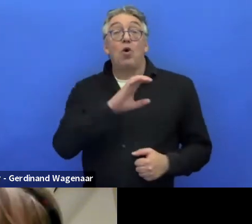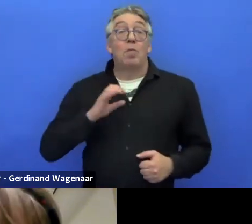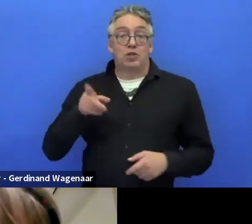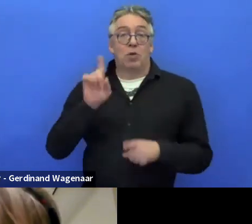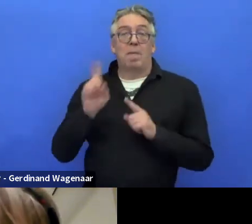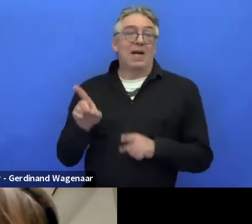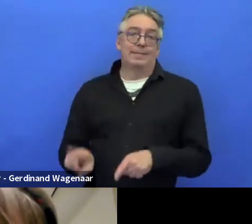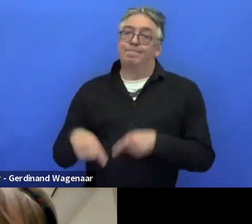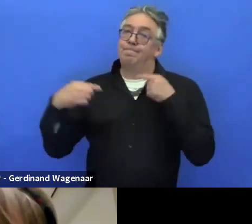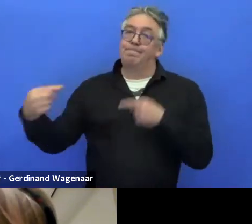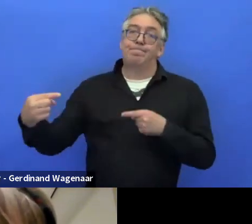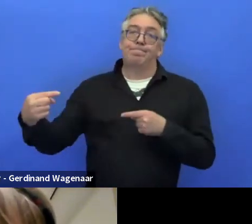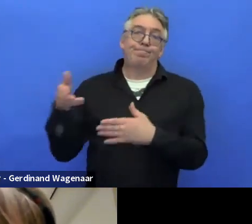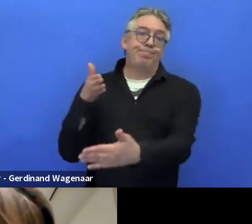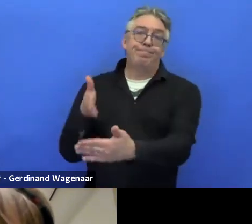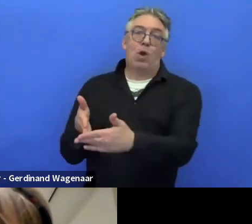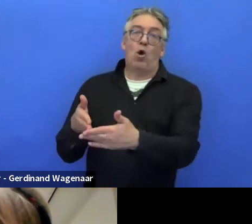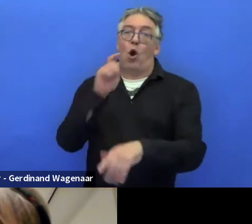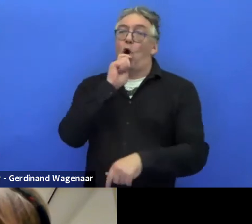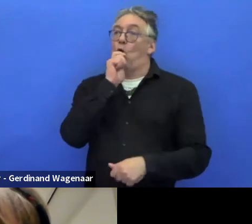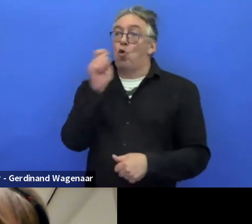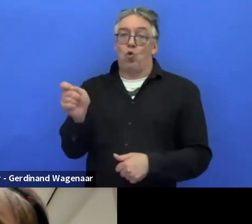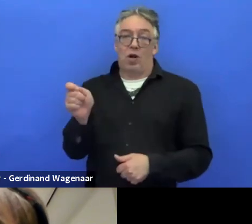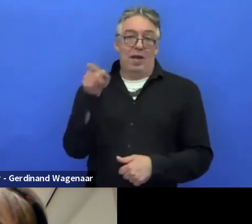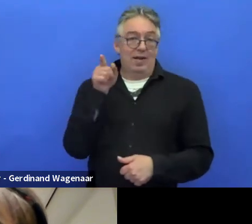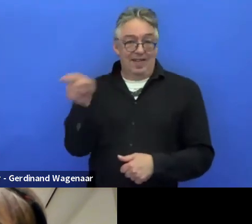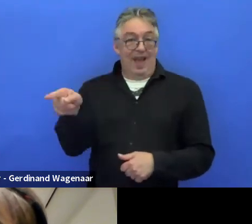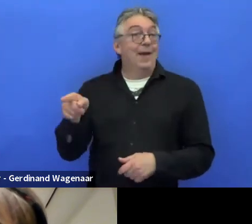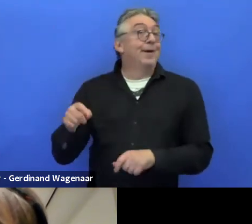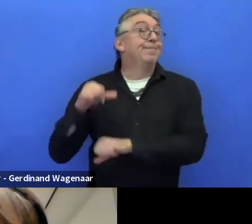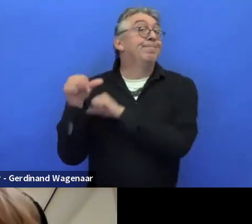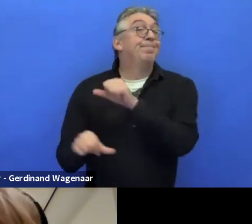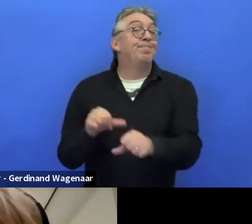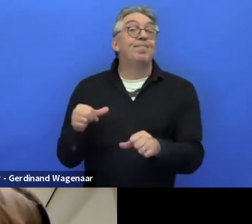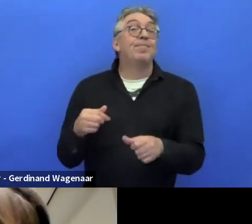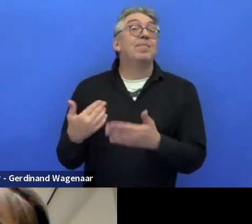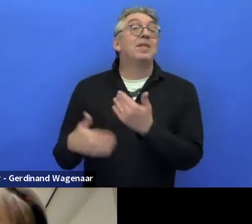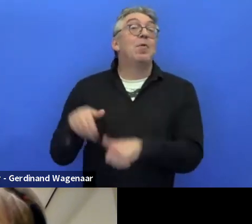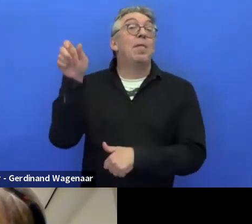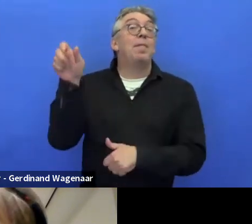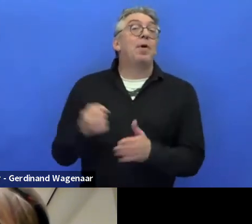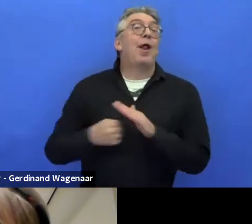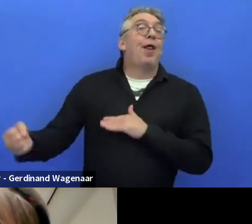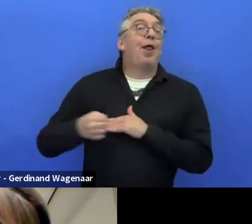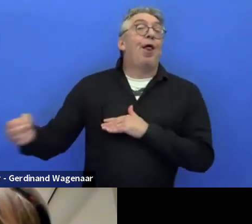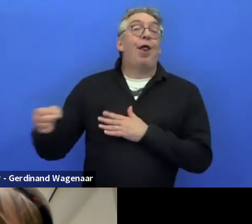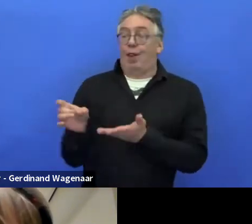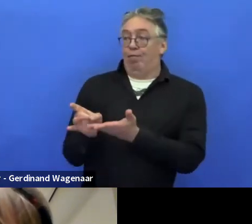for perpetuating social exclusion of disabled people in institutions. The same for Portugal.